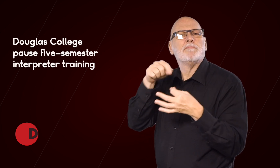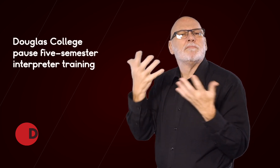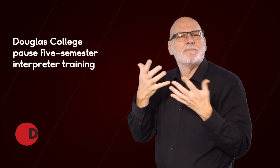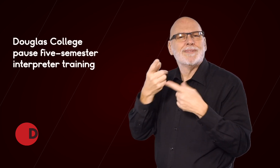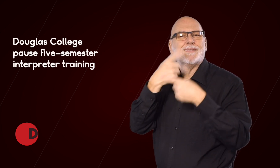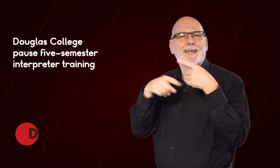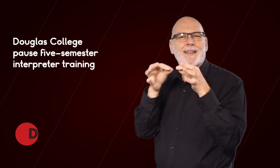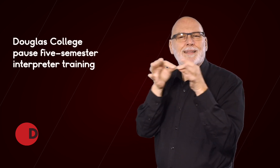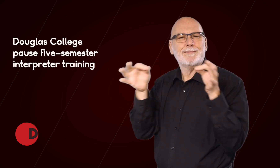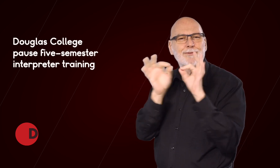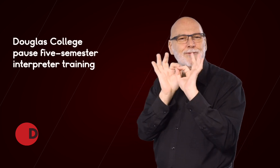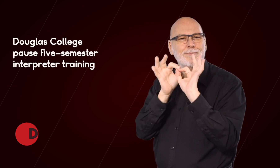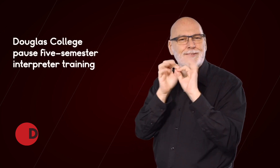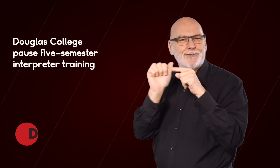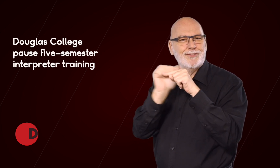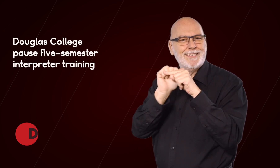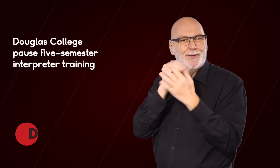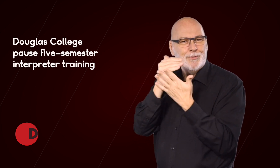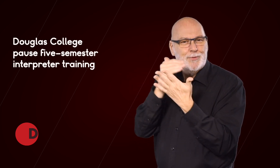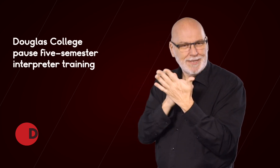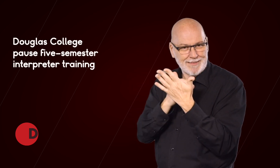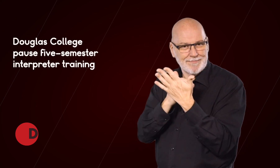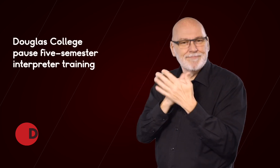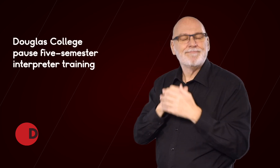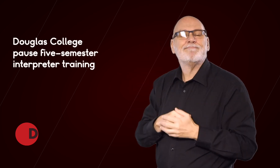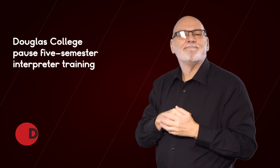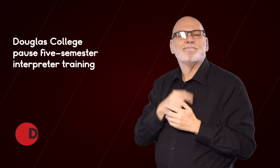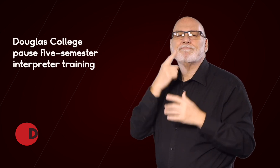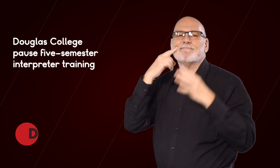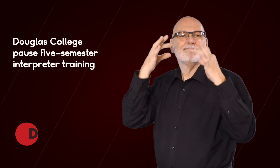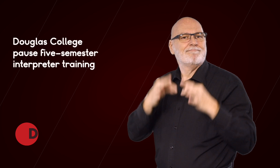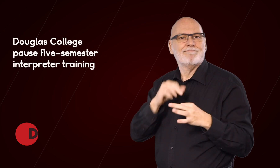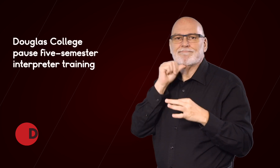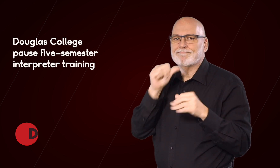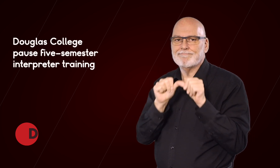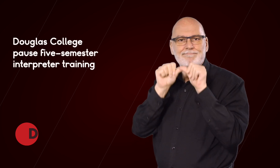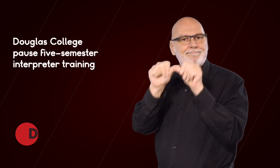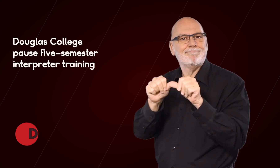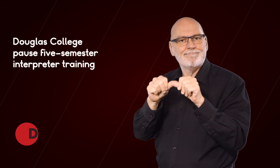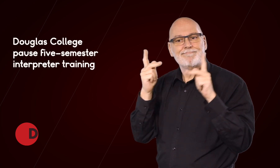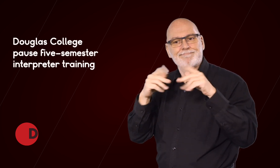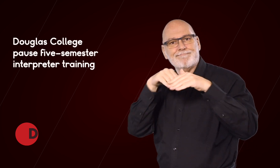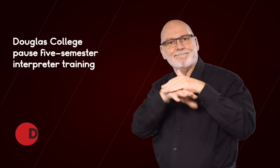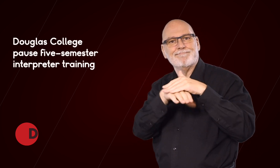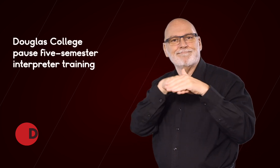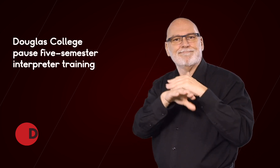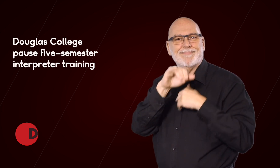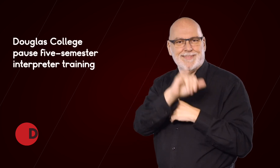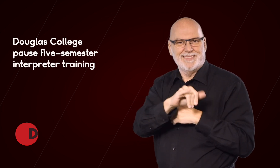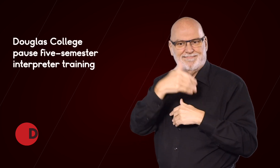and will not accept enrolment next fall.